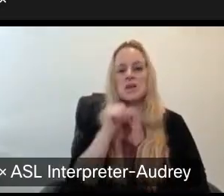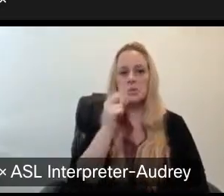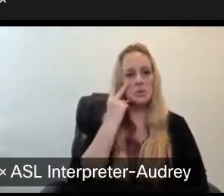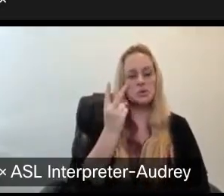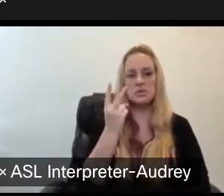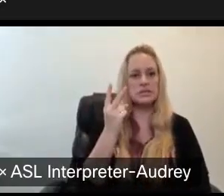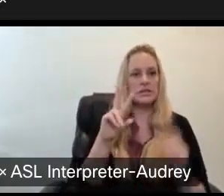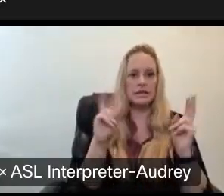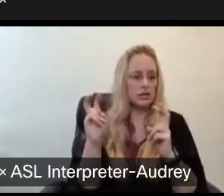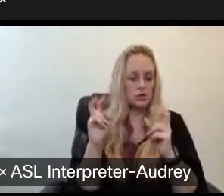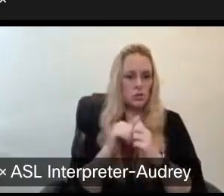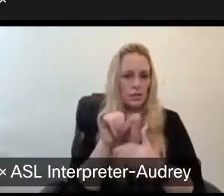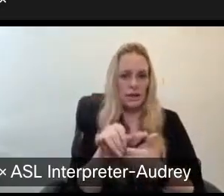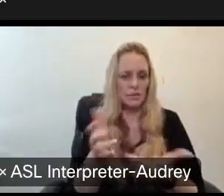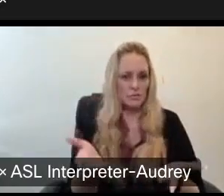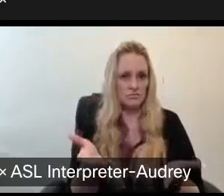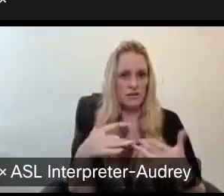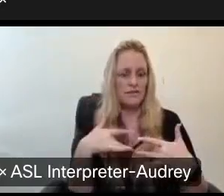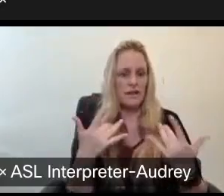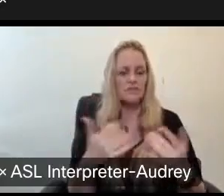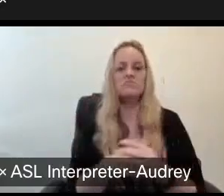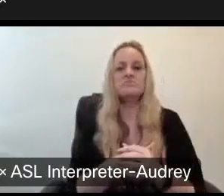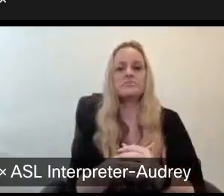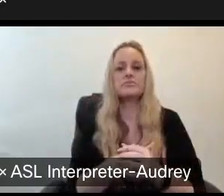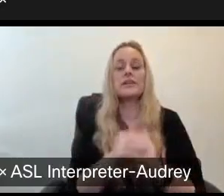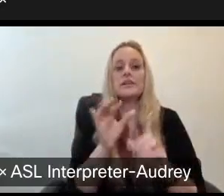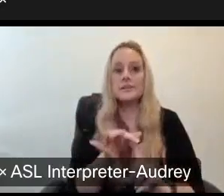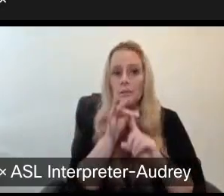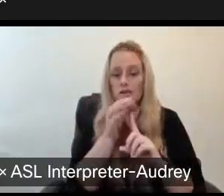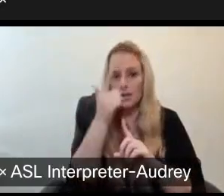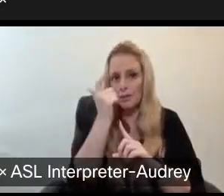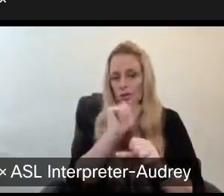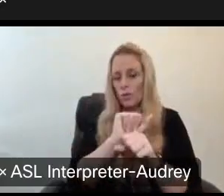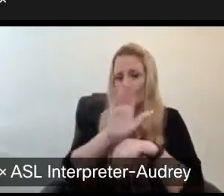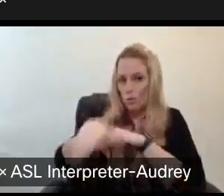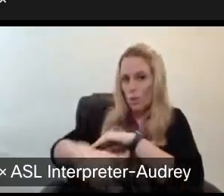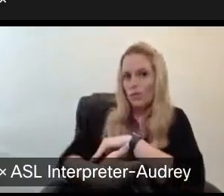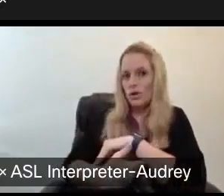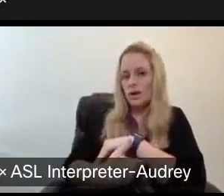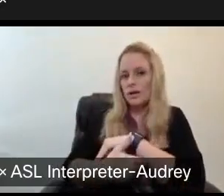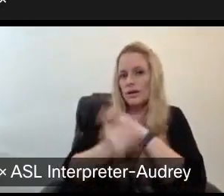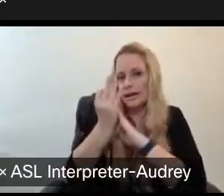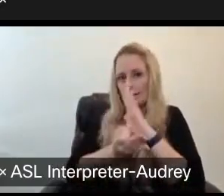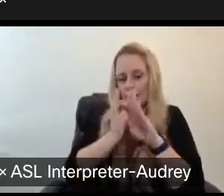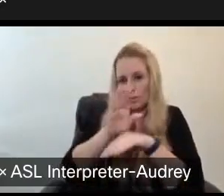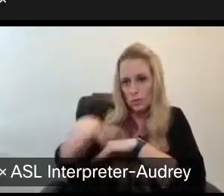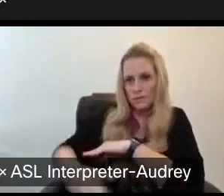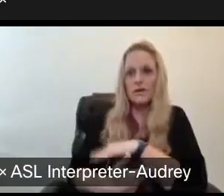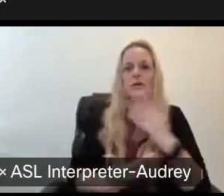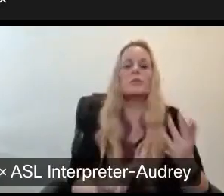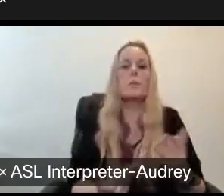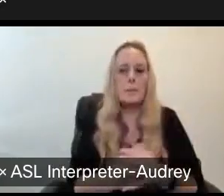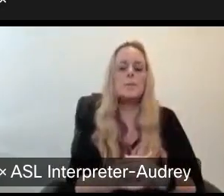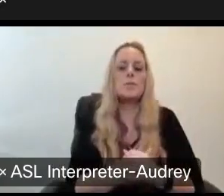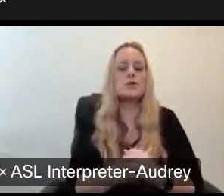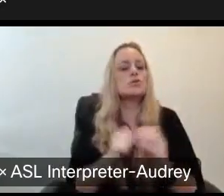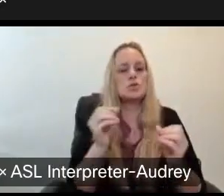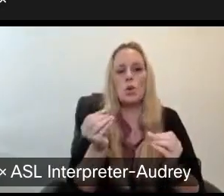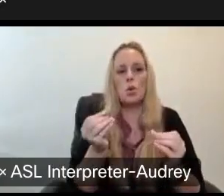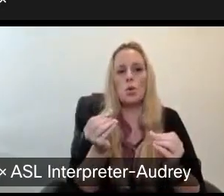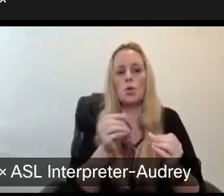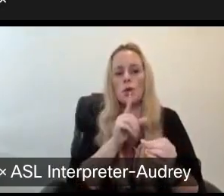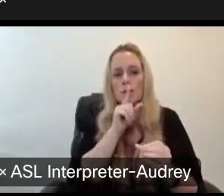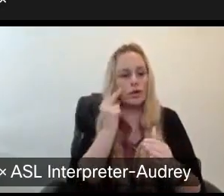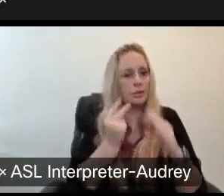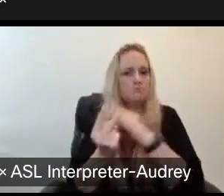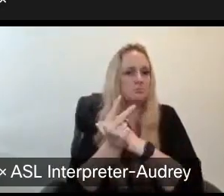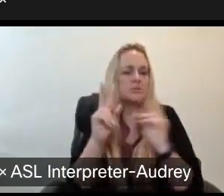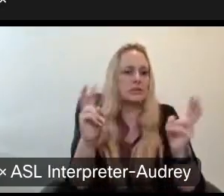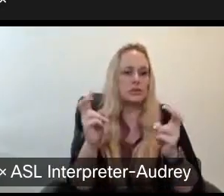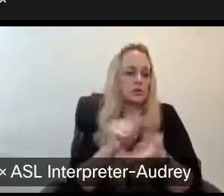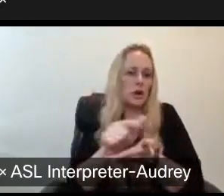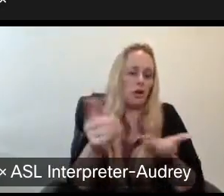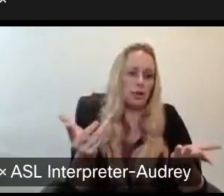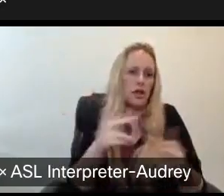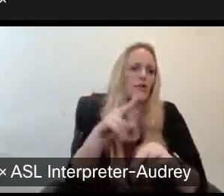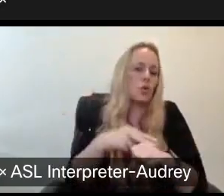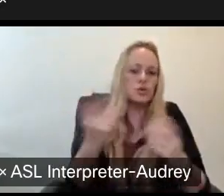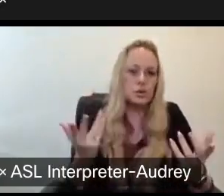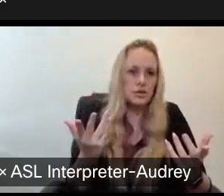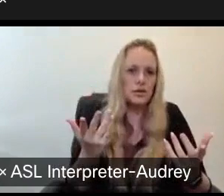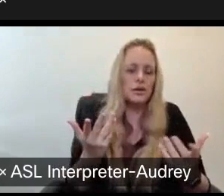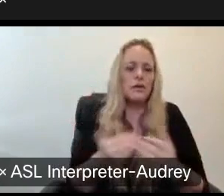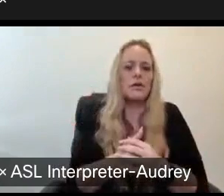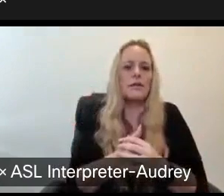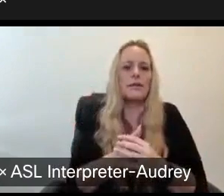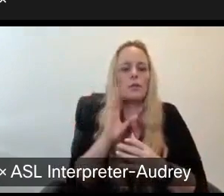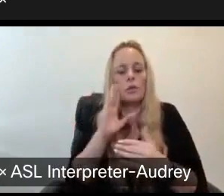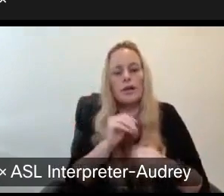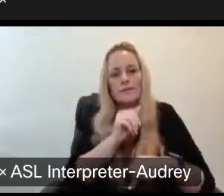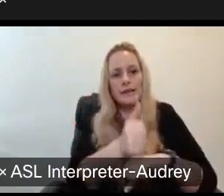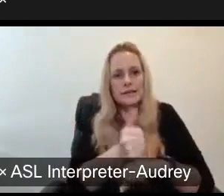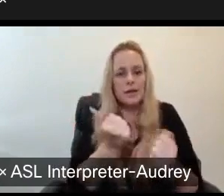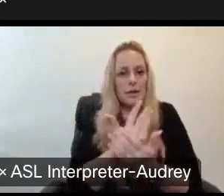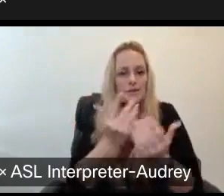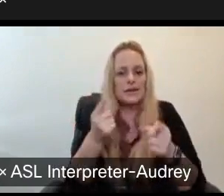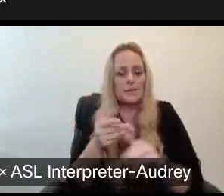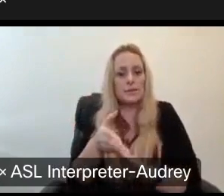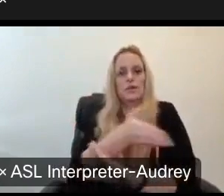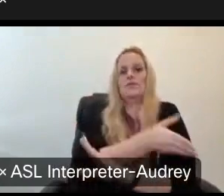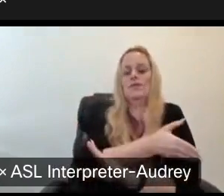With that event, especially since we're working at night with 9 h so I really don't see an issue with that at all. I mean of course there maybe like set up and everything that takes place prior to with that, but.